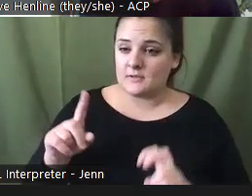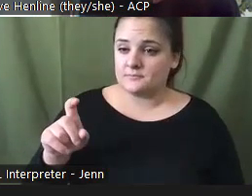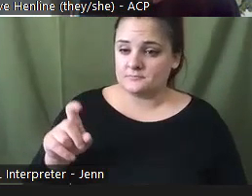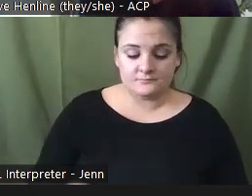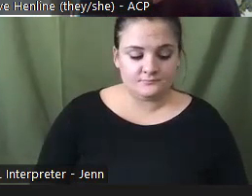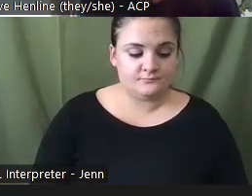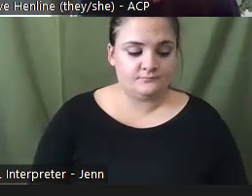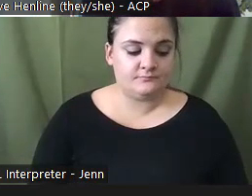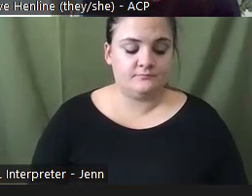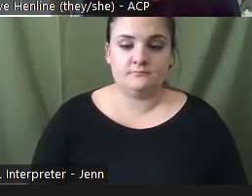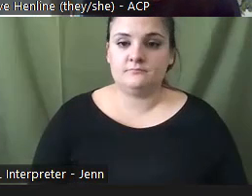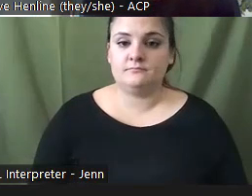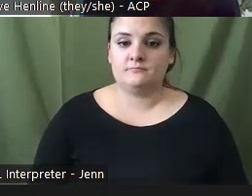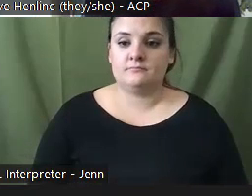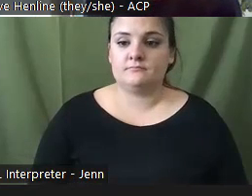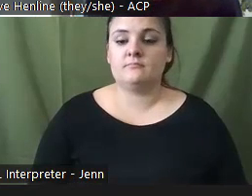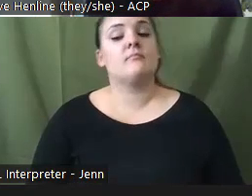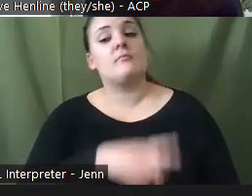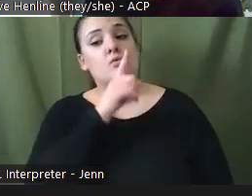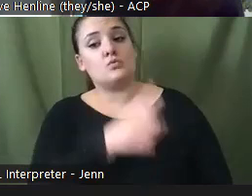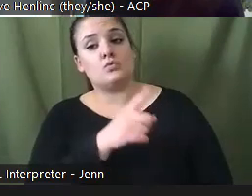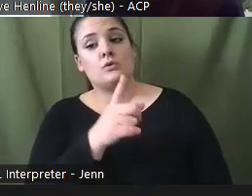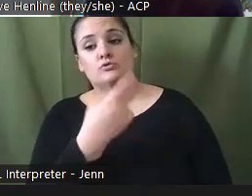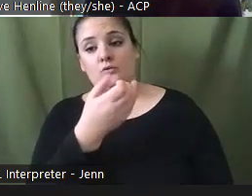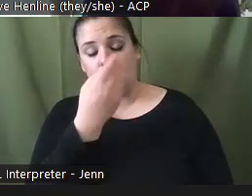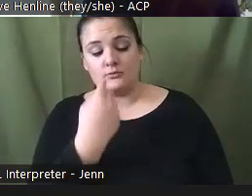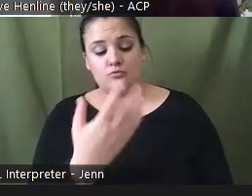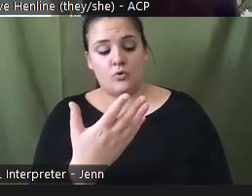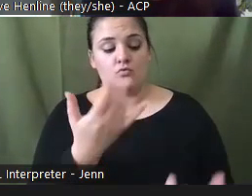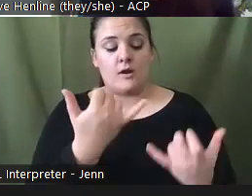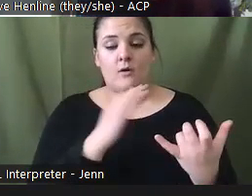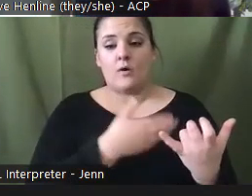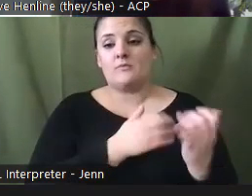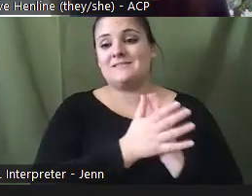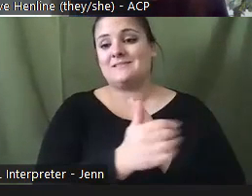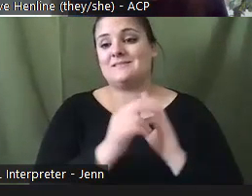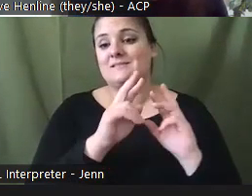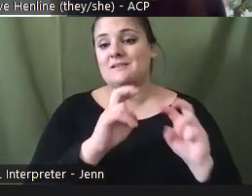want to note really quick that right now our skills assessment is only in English, but we've